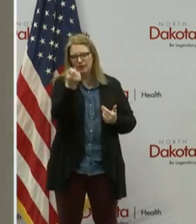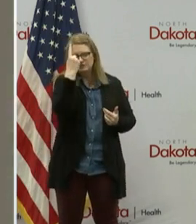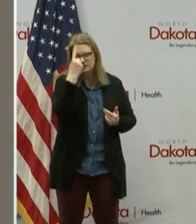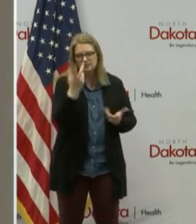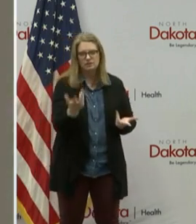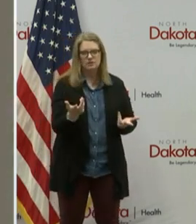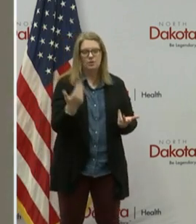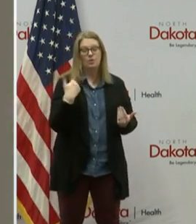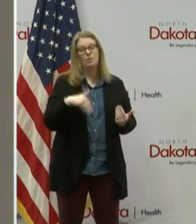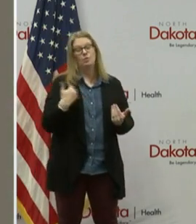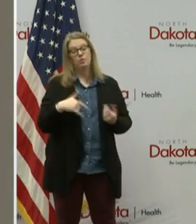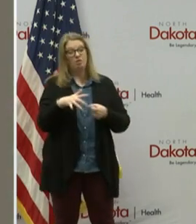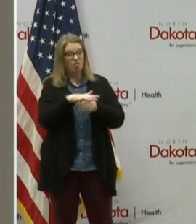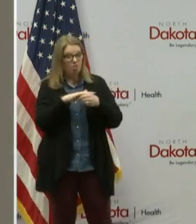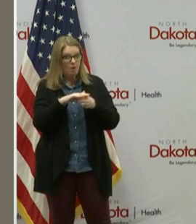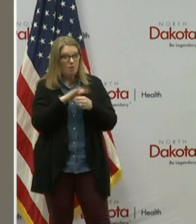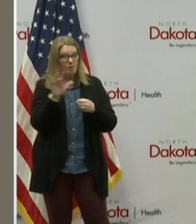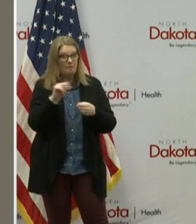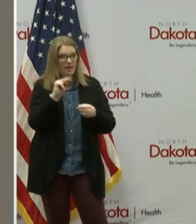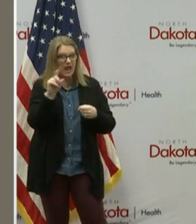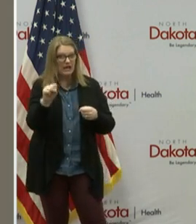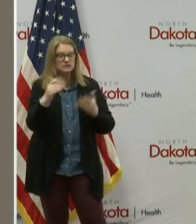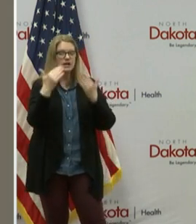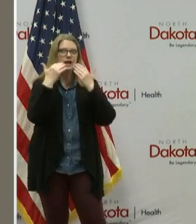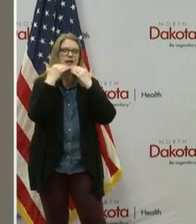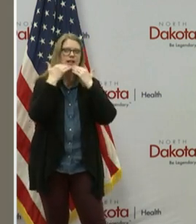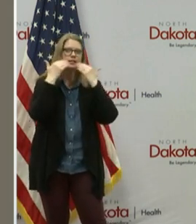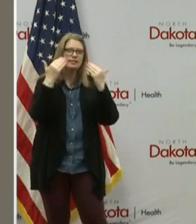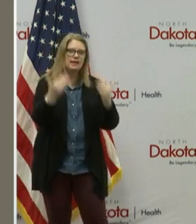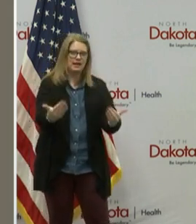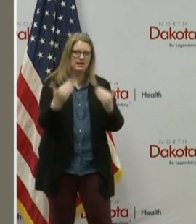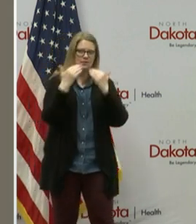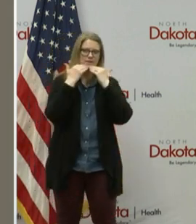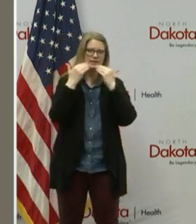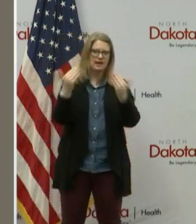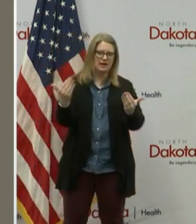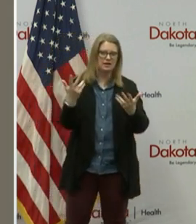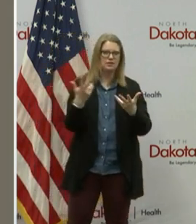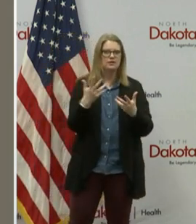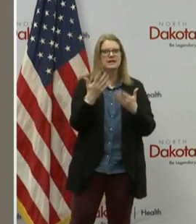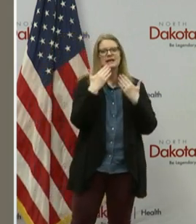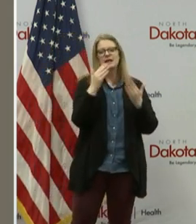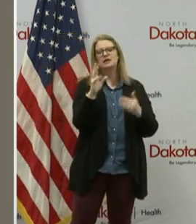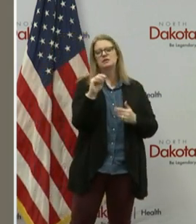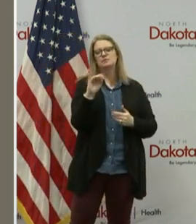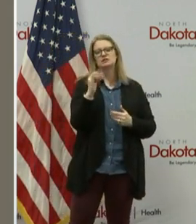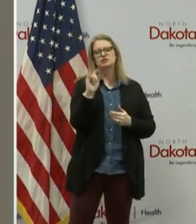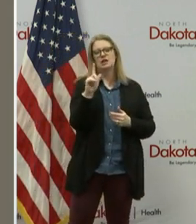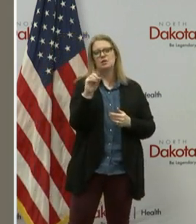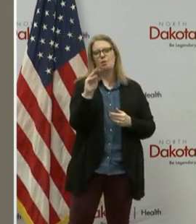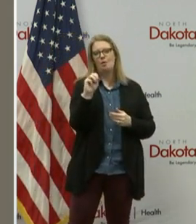SERVICE TO THEIR CUSTOMERS AND THE NEXT GRAPHIC WILL BE EASY THE NEXT GRAPHIC WILL BE EASIER TO UNDERSTAND BUT I WANT TO SAY THANK YOU AT THAT ALL OF OUR